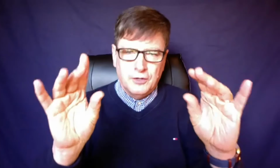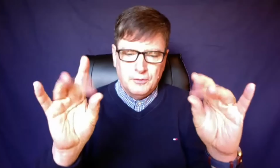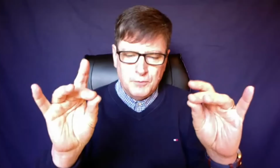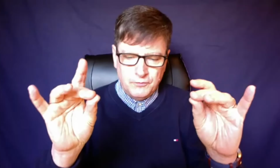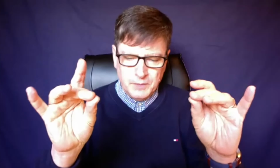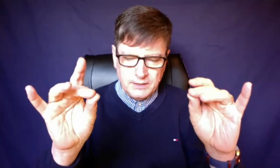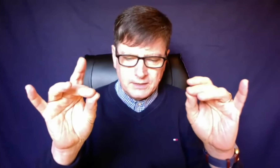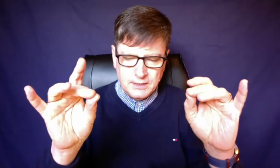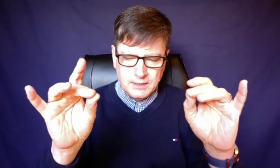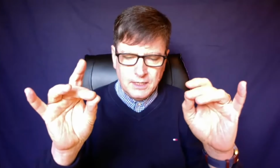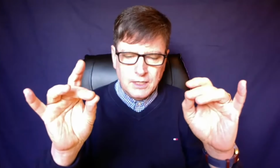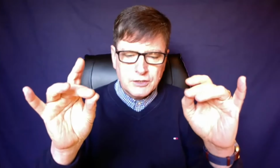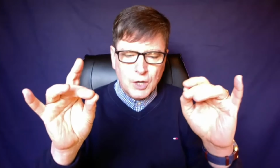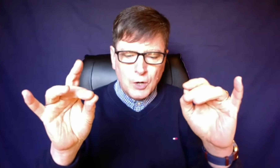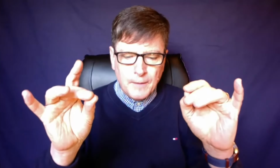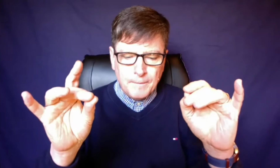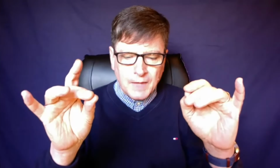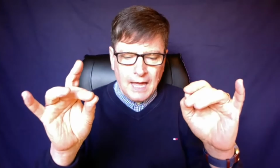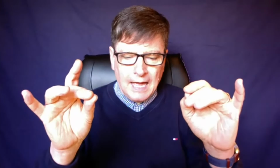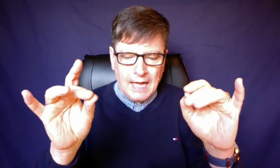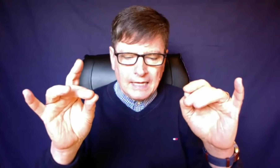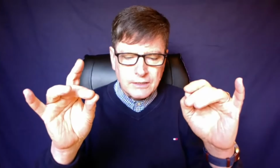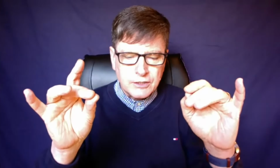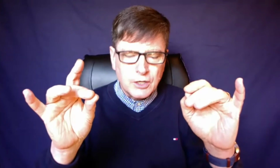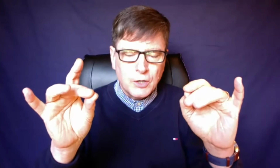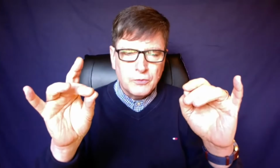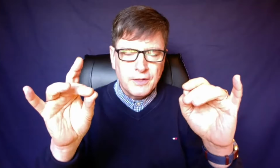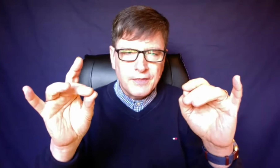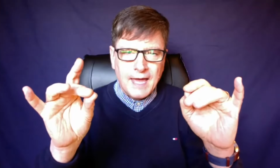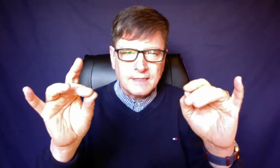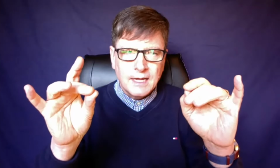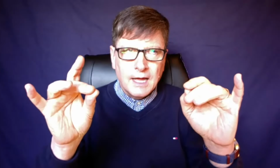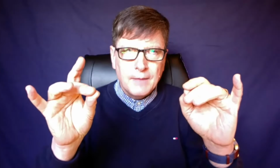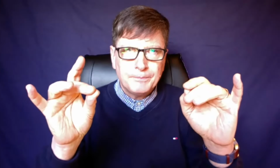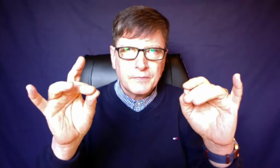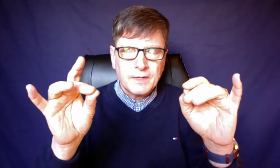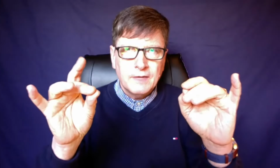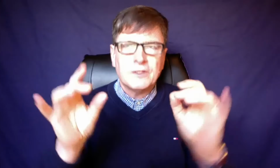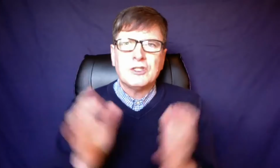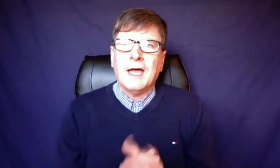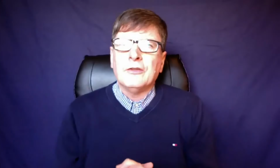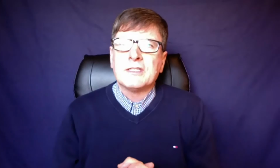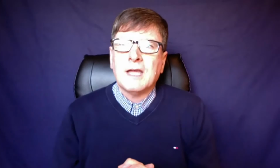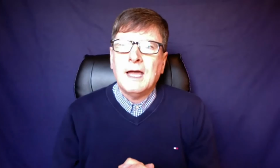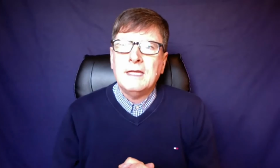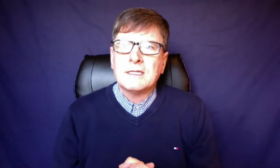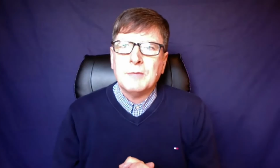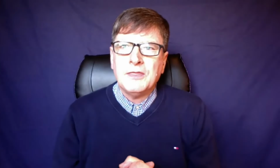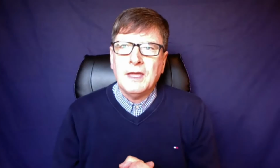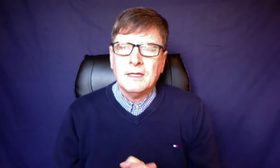movements before we learn to